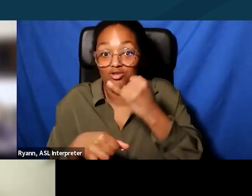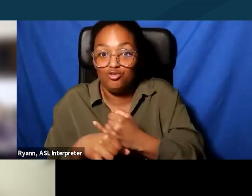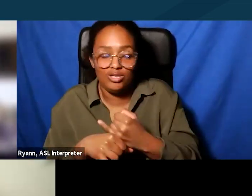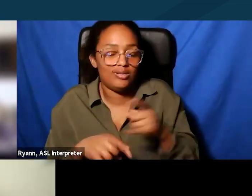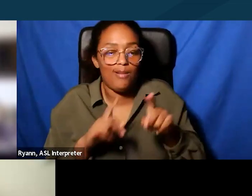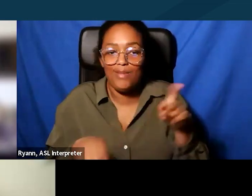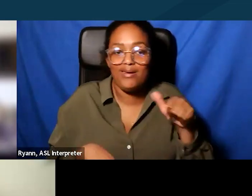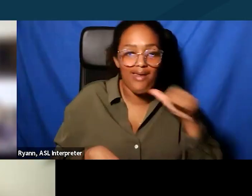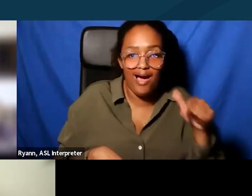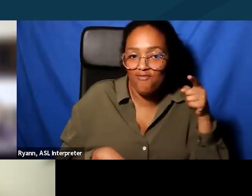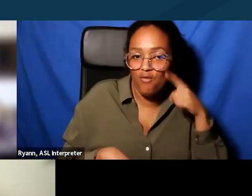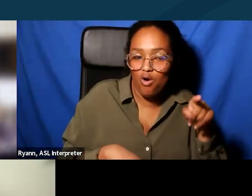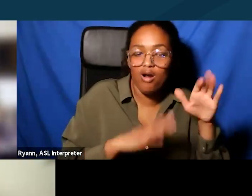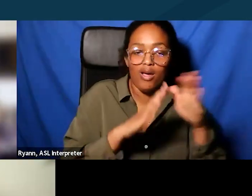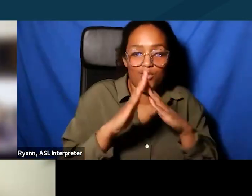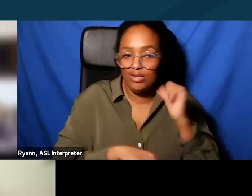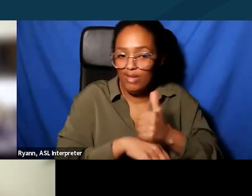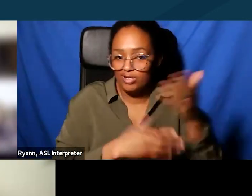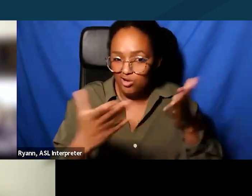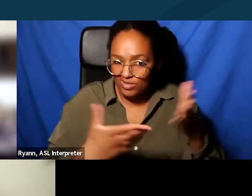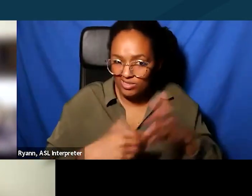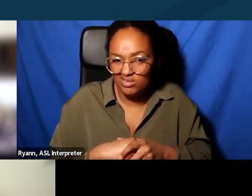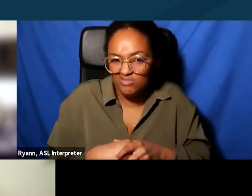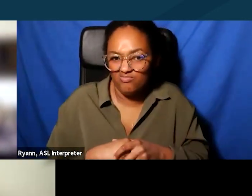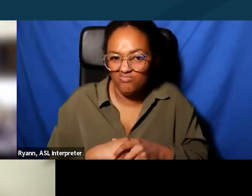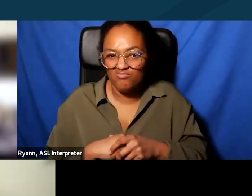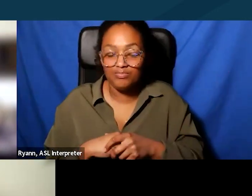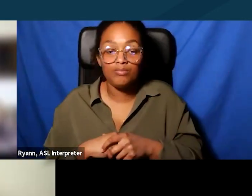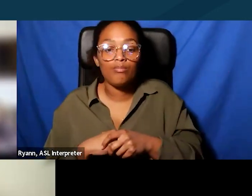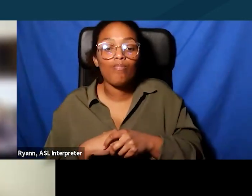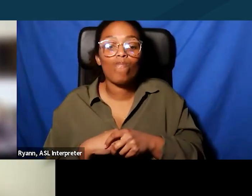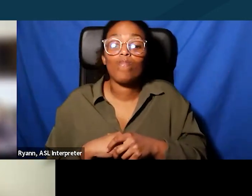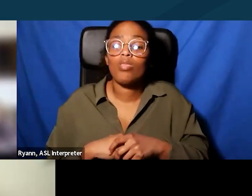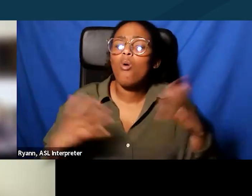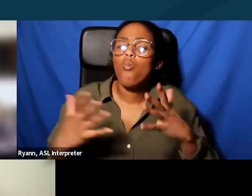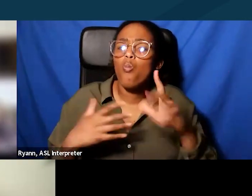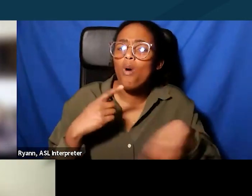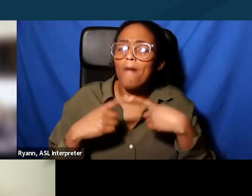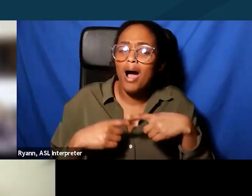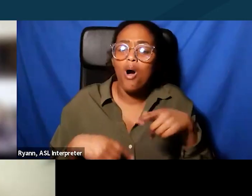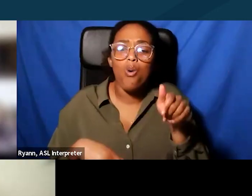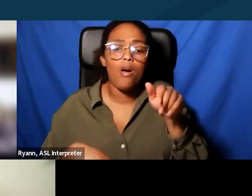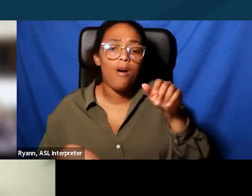And what about private equity in some of these institutional settings? That was one of the questions in our Q&A.